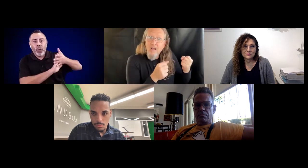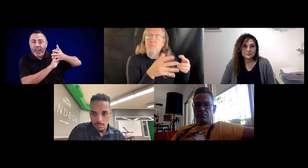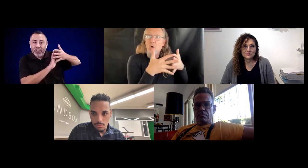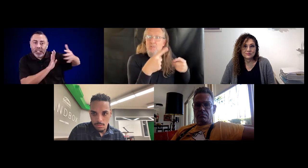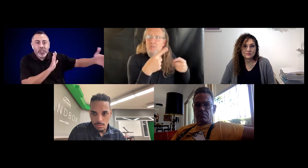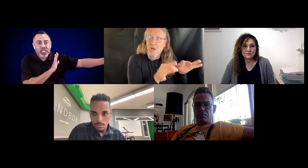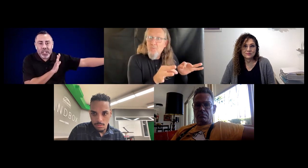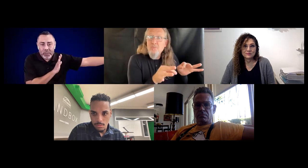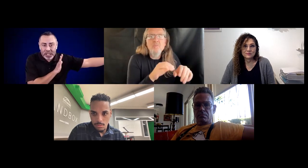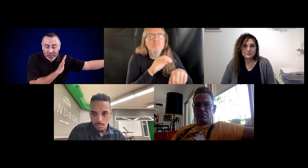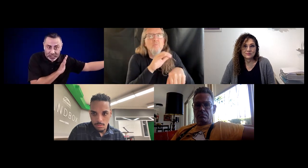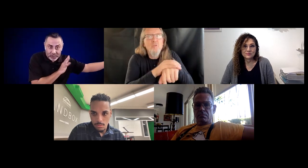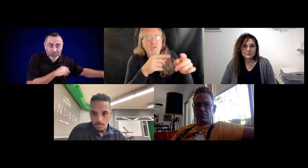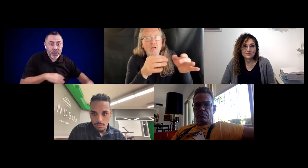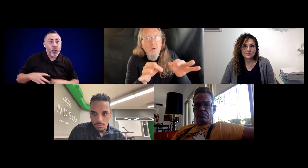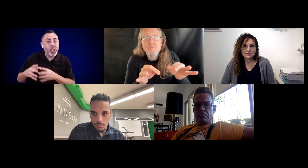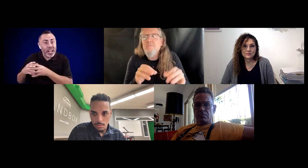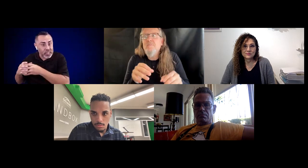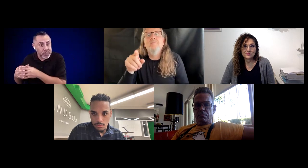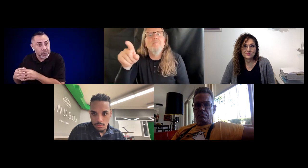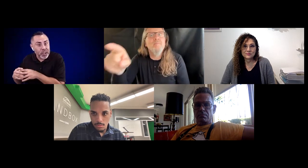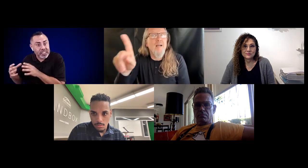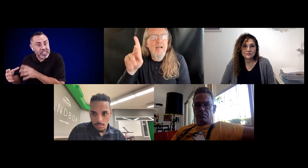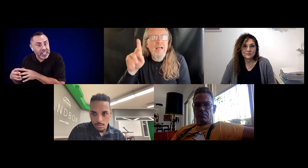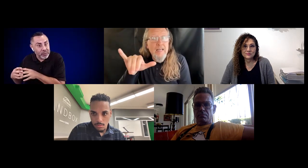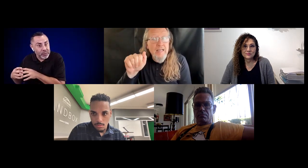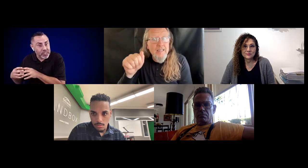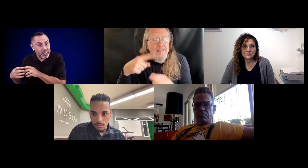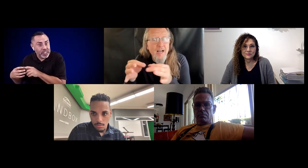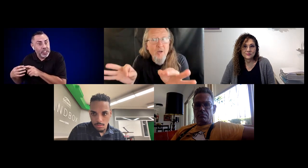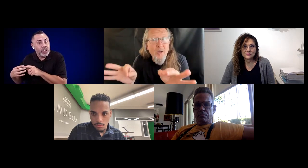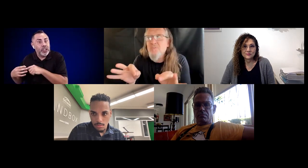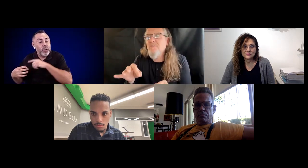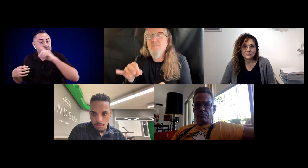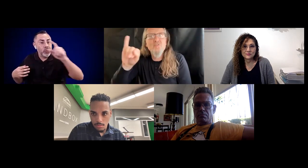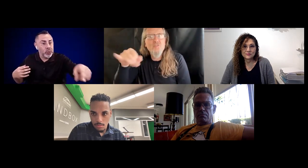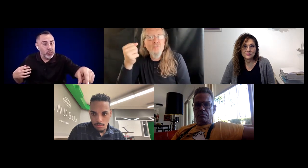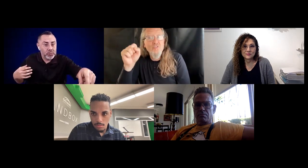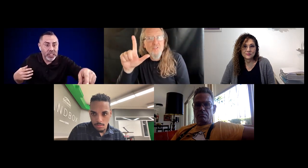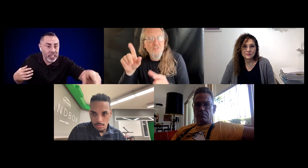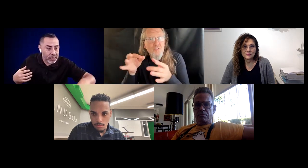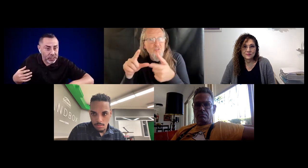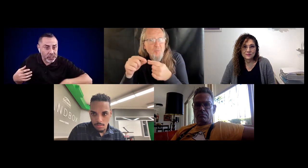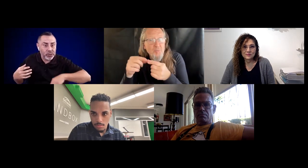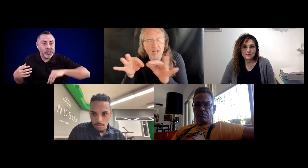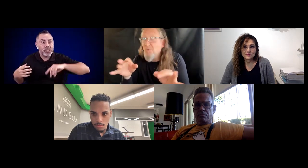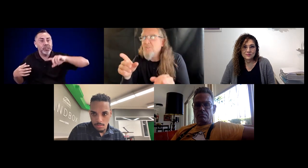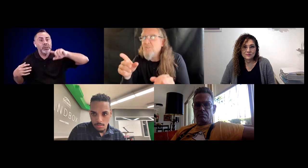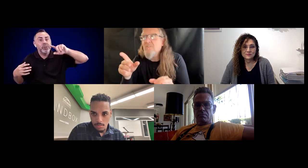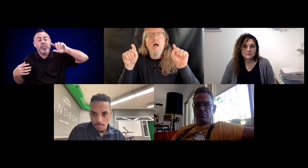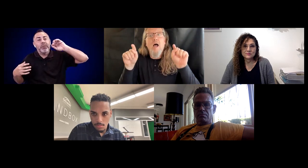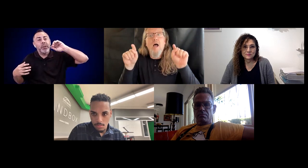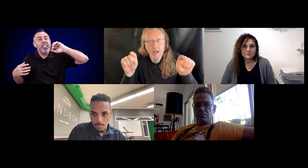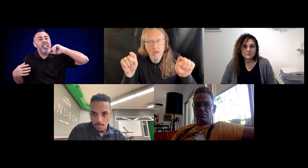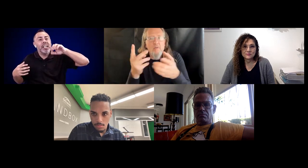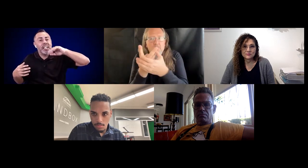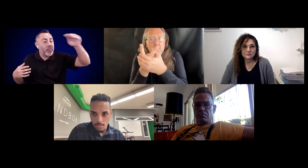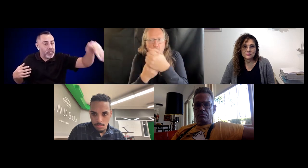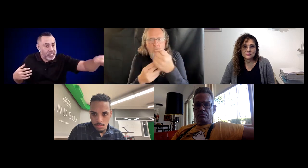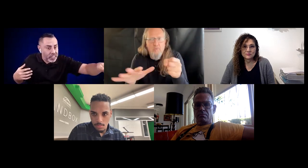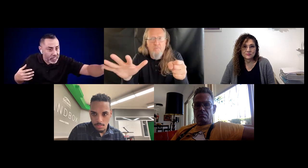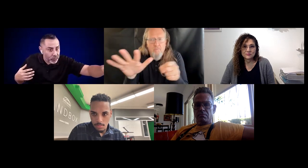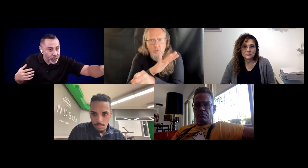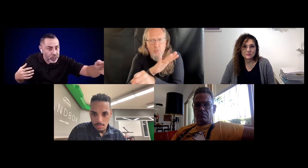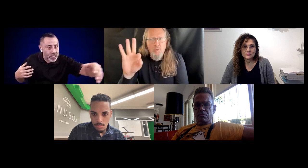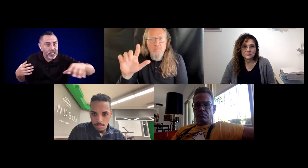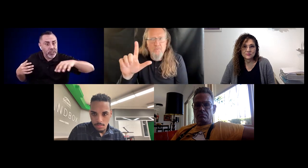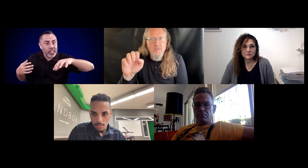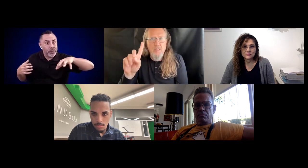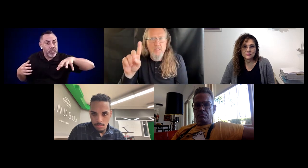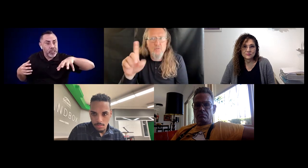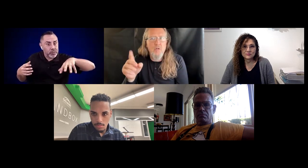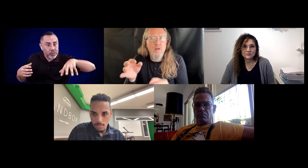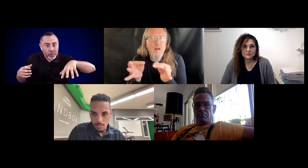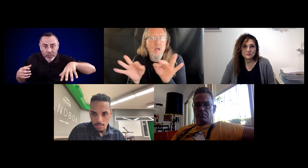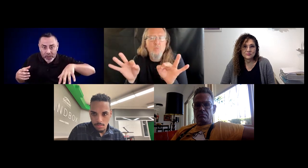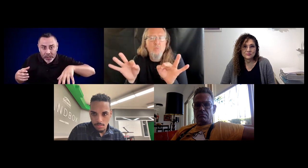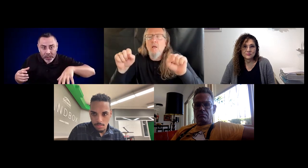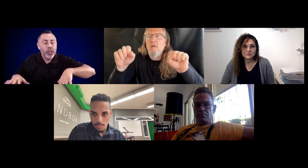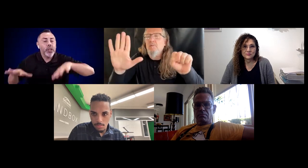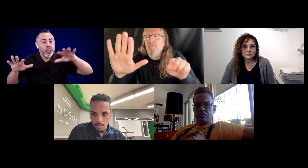Whatever language it may be. When I speak American sign language, going to English, going to maybe a different sign language in a different language.